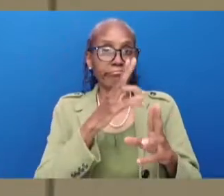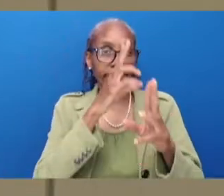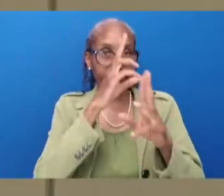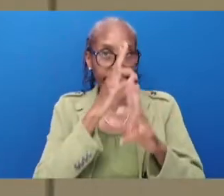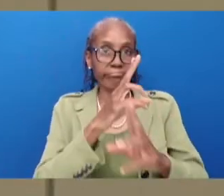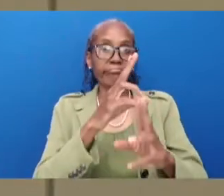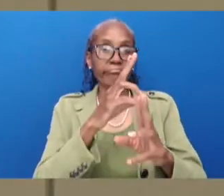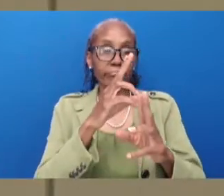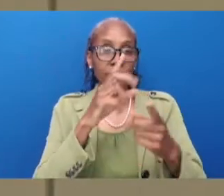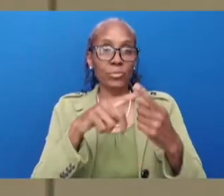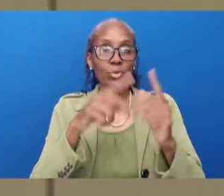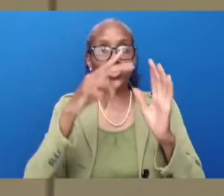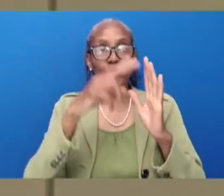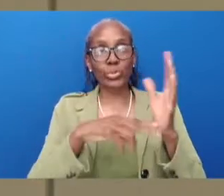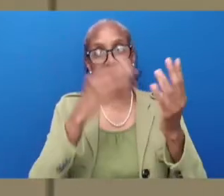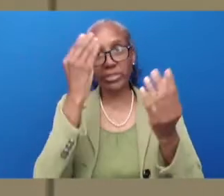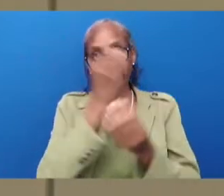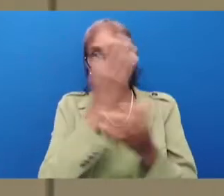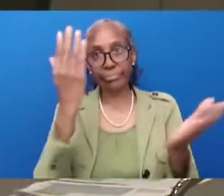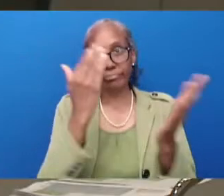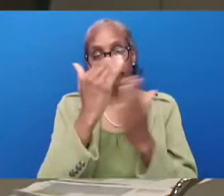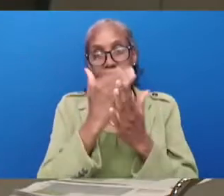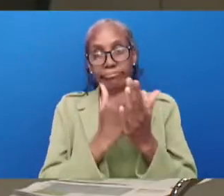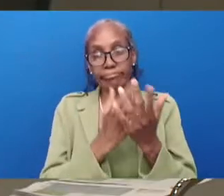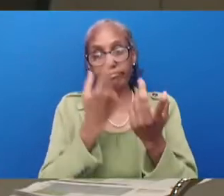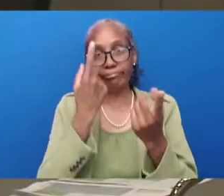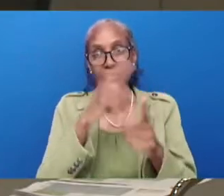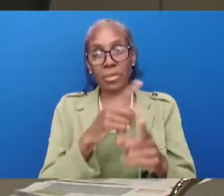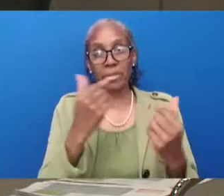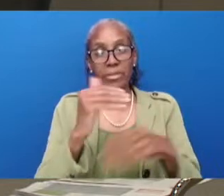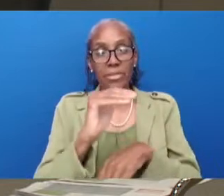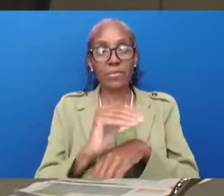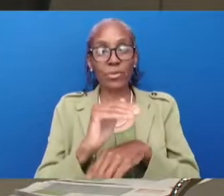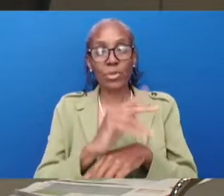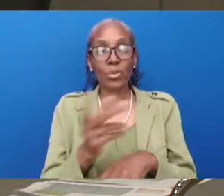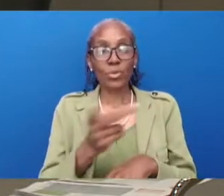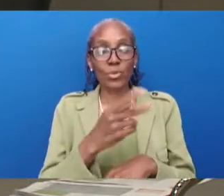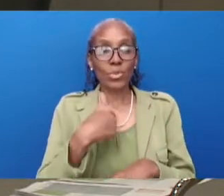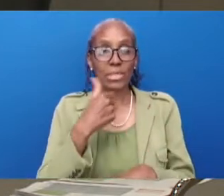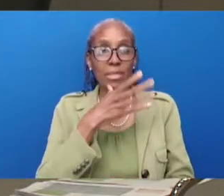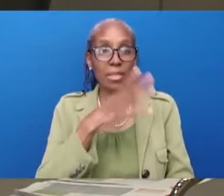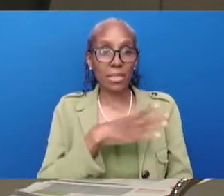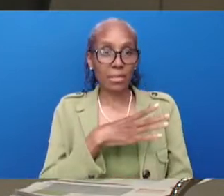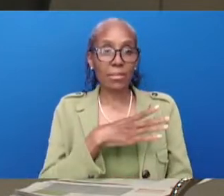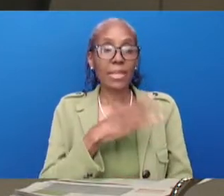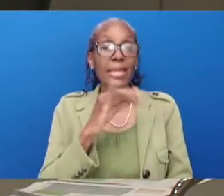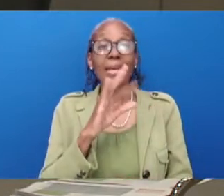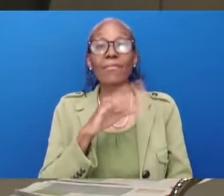WE'RE SUPPOSED TO BE, SO I'M